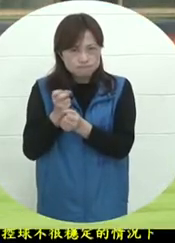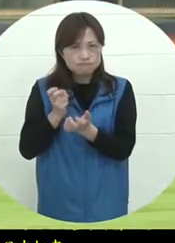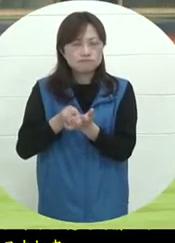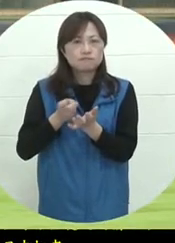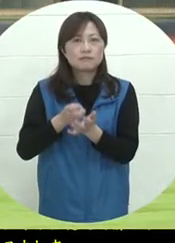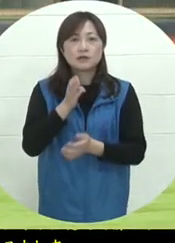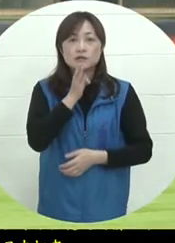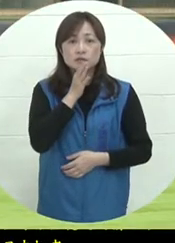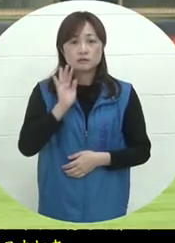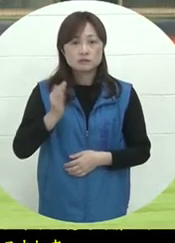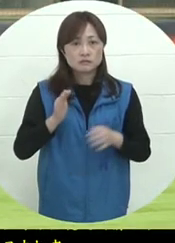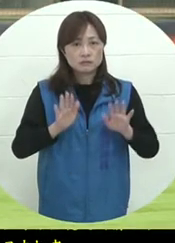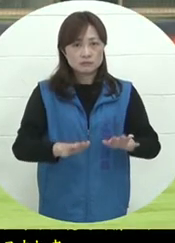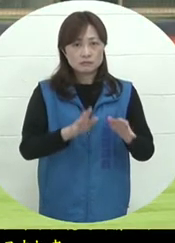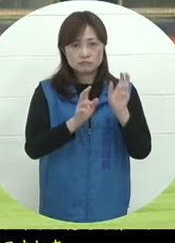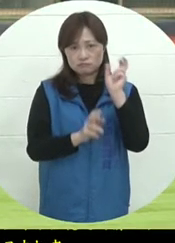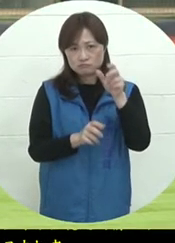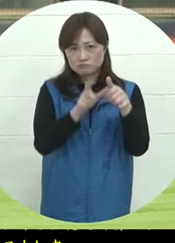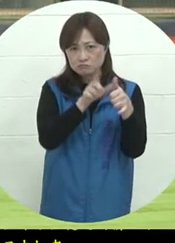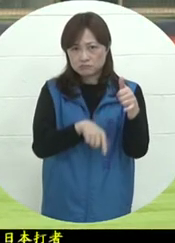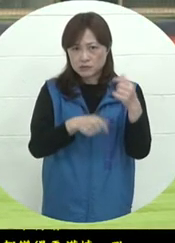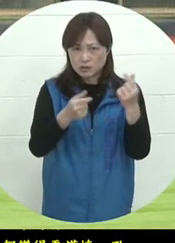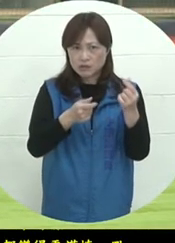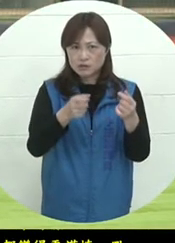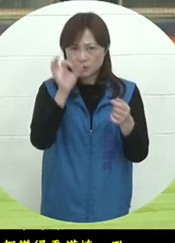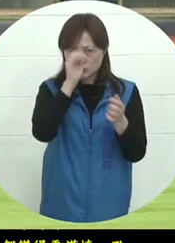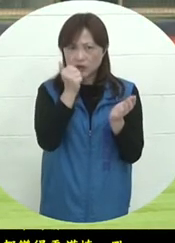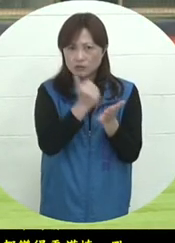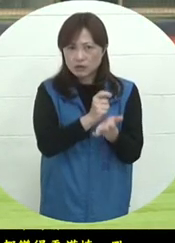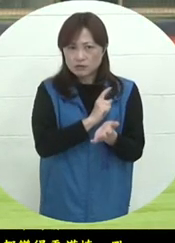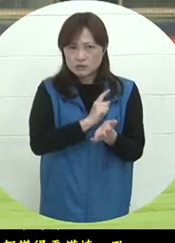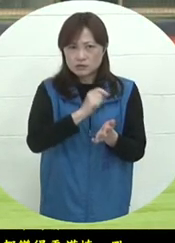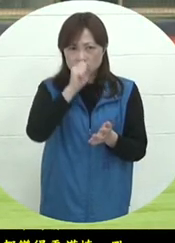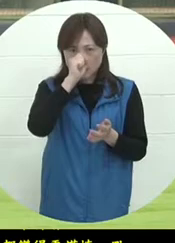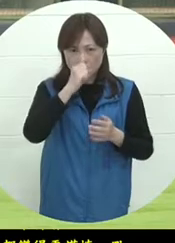CY wing seems to have regained a good shot of its own , but now the ball speed is good and bad.